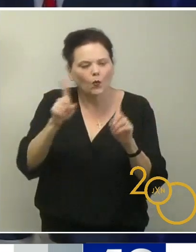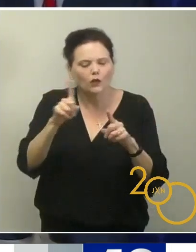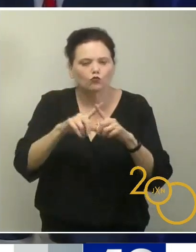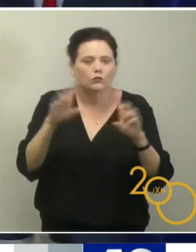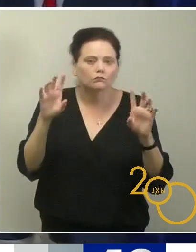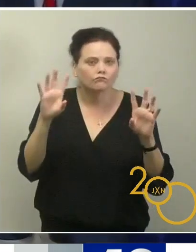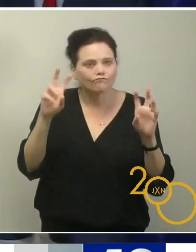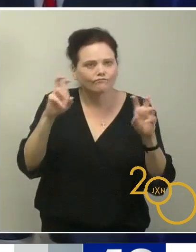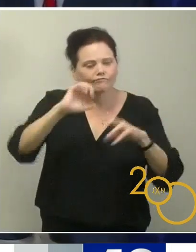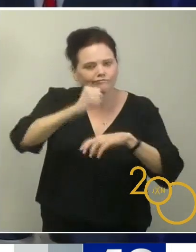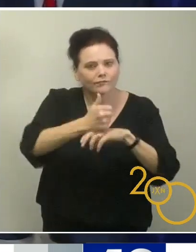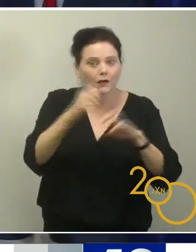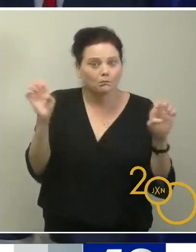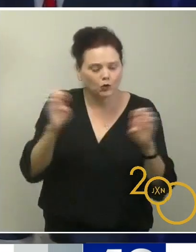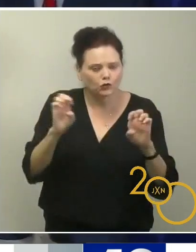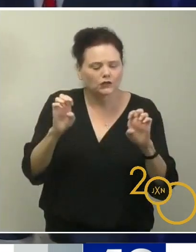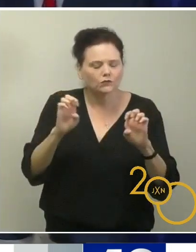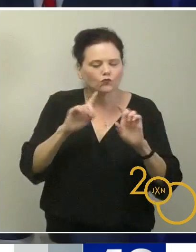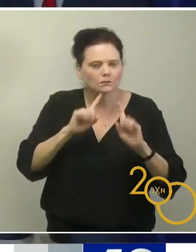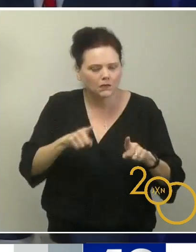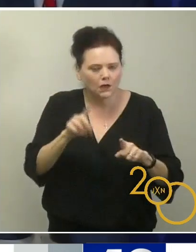QUICKLY AS WE WOULD HAVE LIKED.